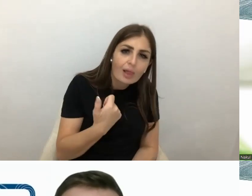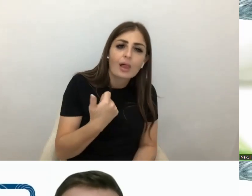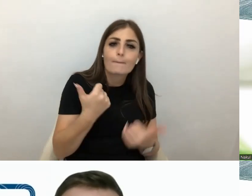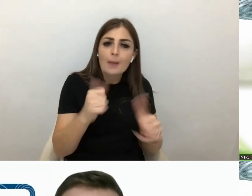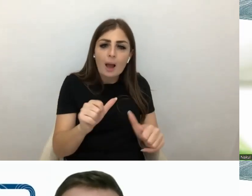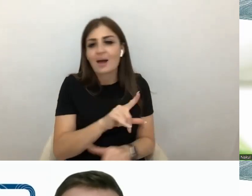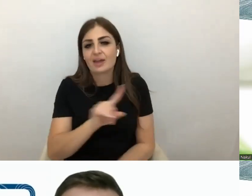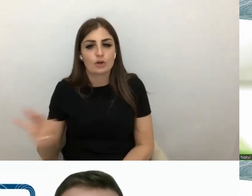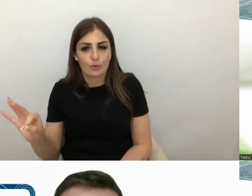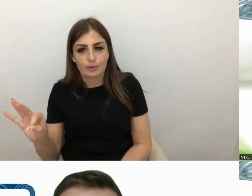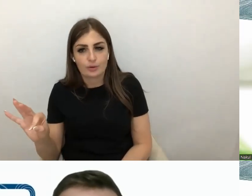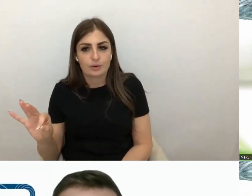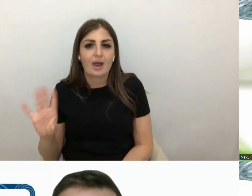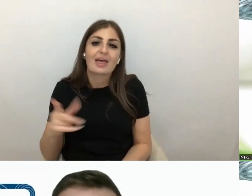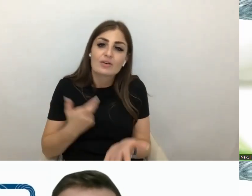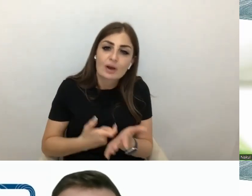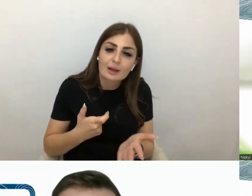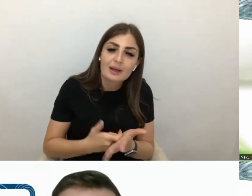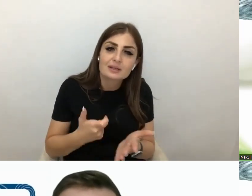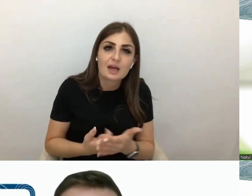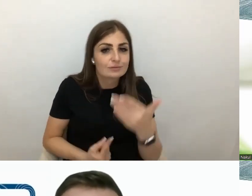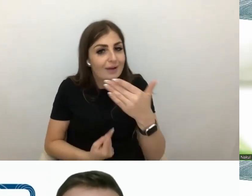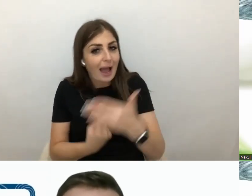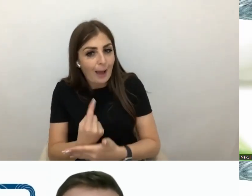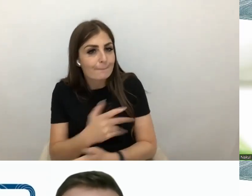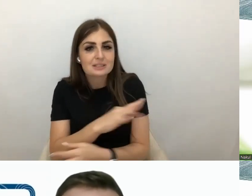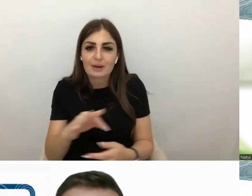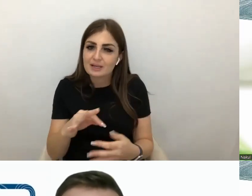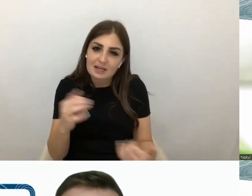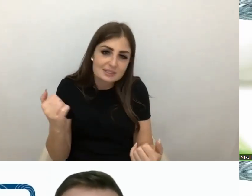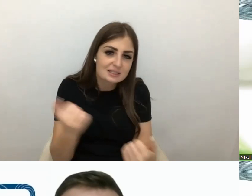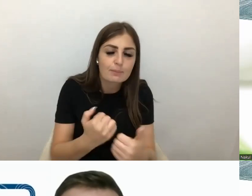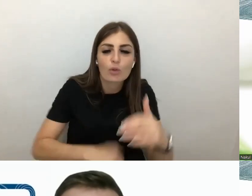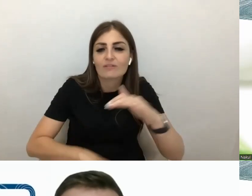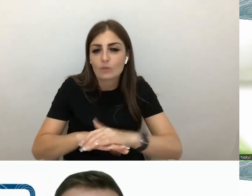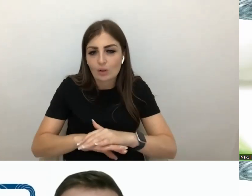don't and then the recommendation comes out and doesn't address the supports that you in fact want.